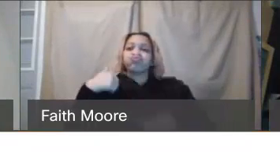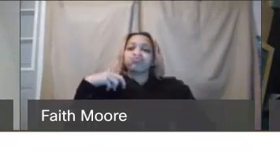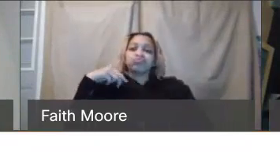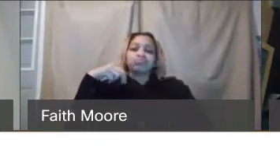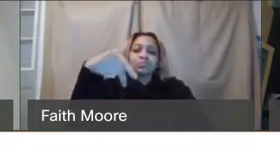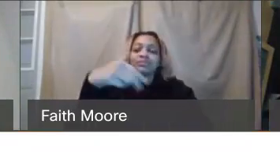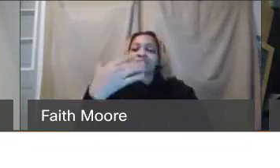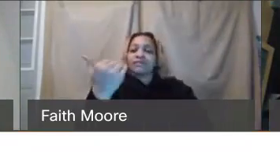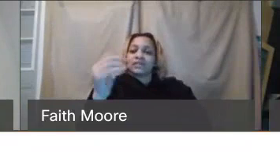But also by.